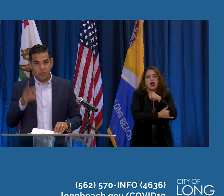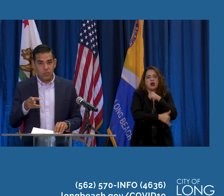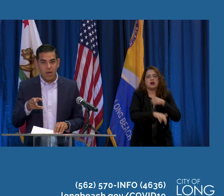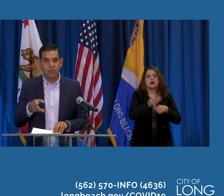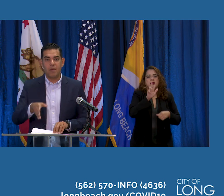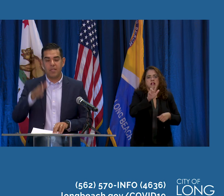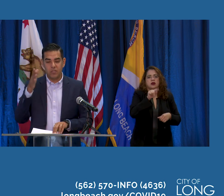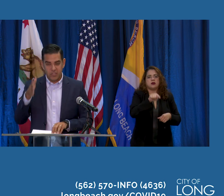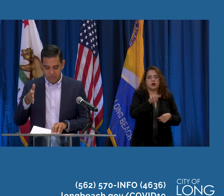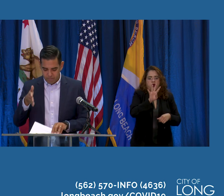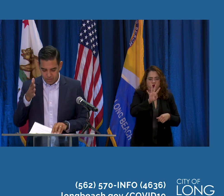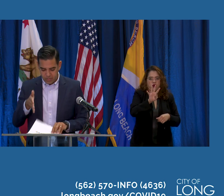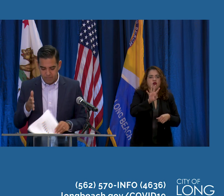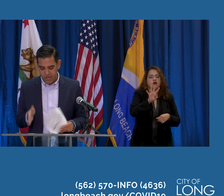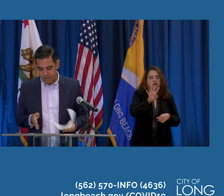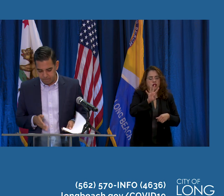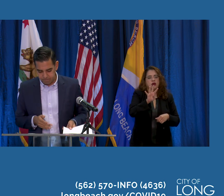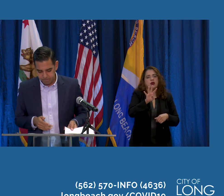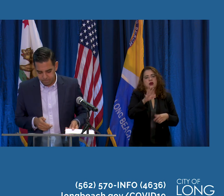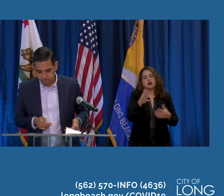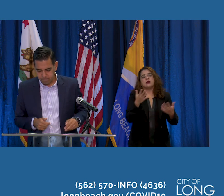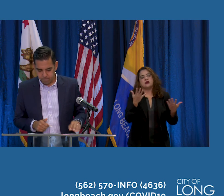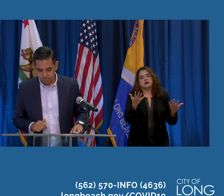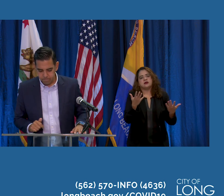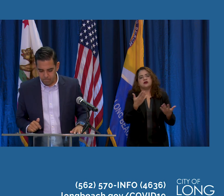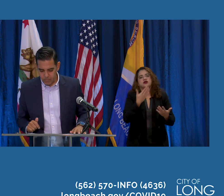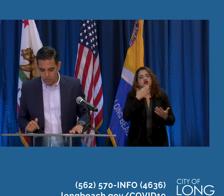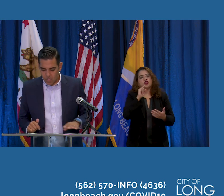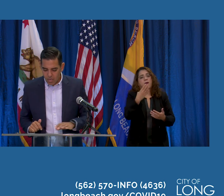So good job Long Beach. Let's keep that up.